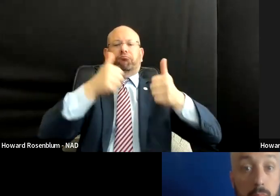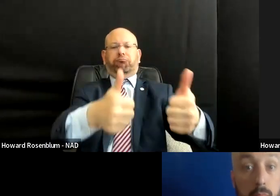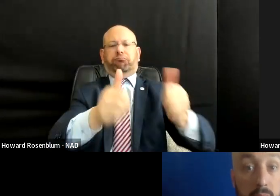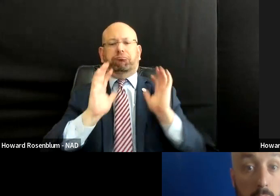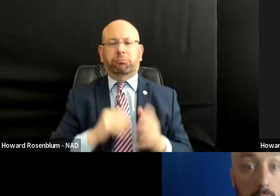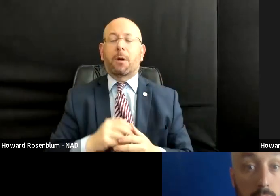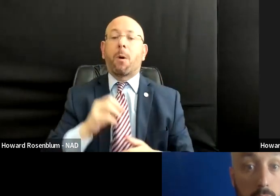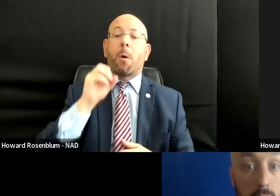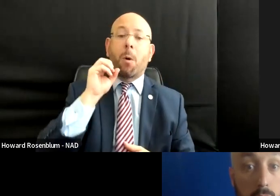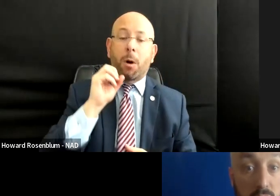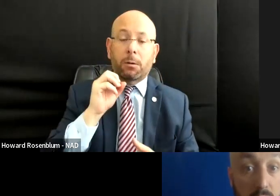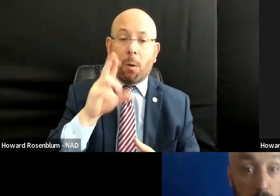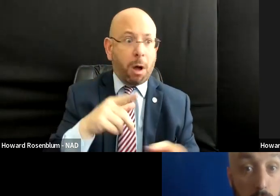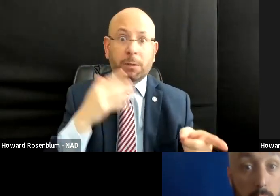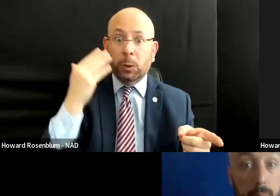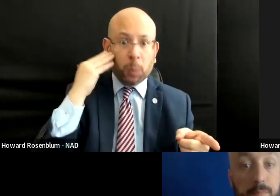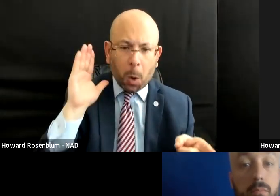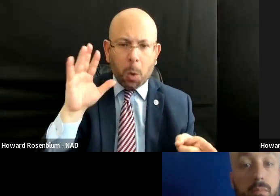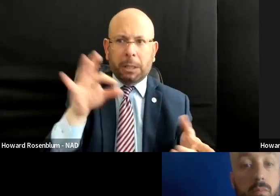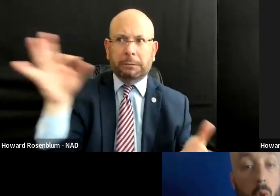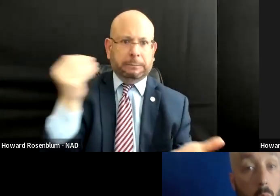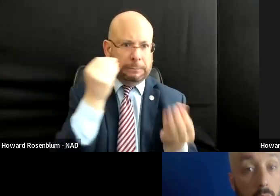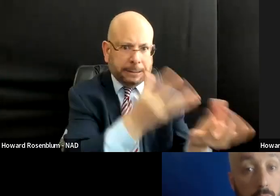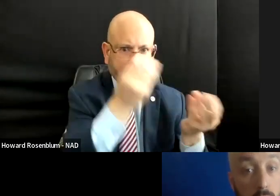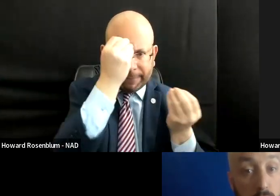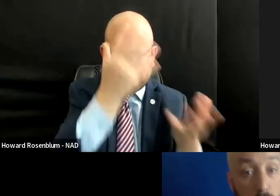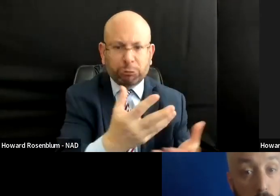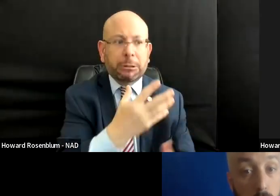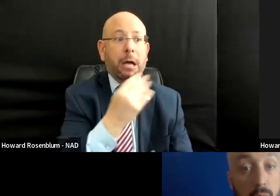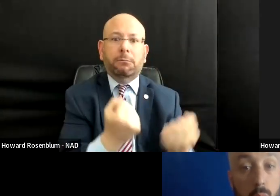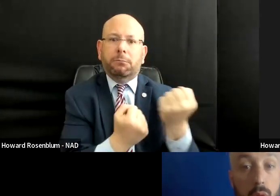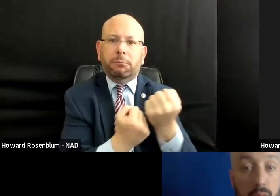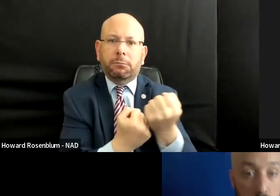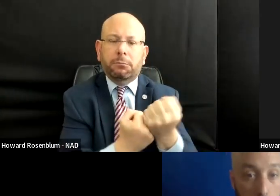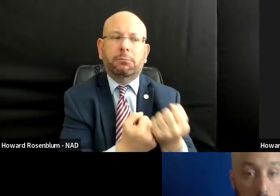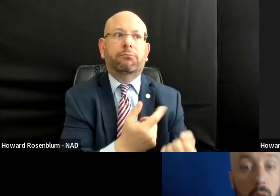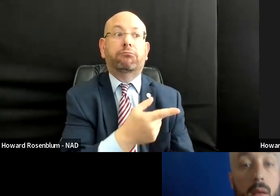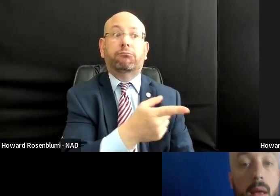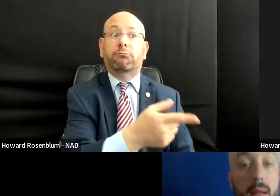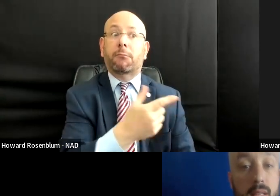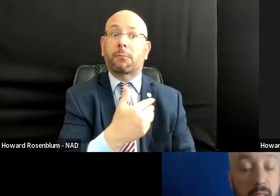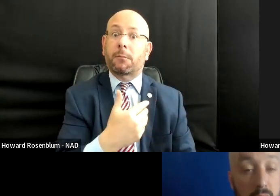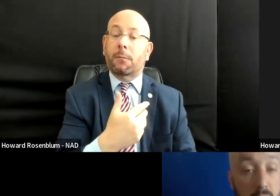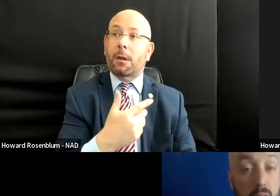or an issue that comes up that's relevant, they will do a check in with the state associations and